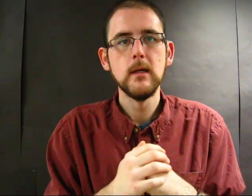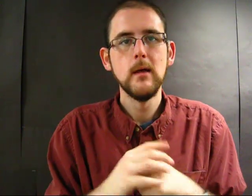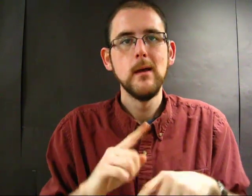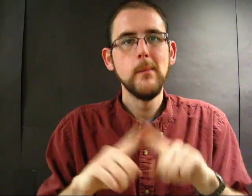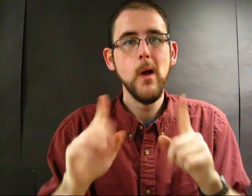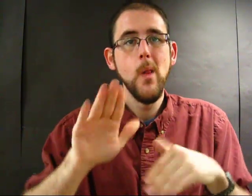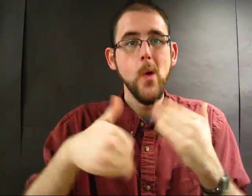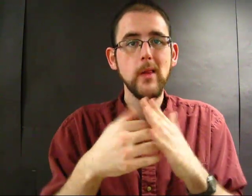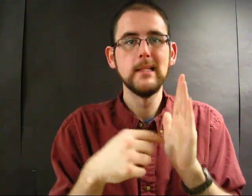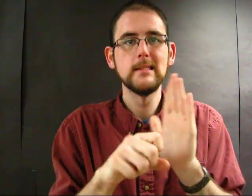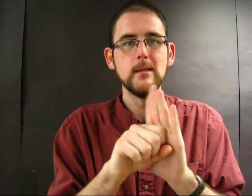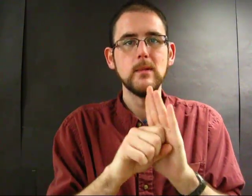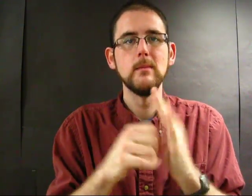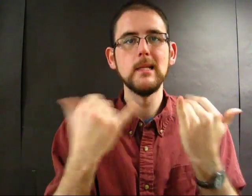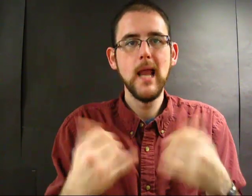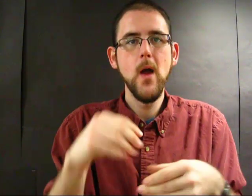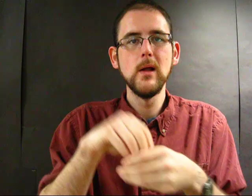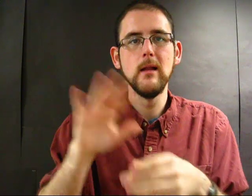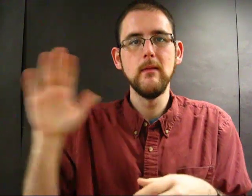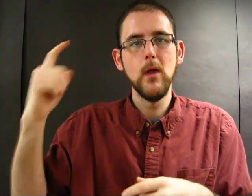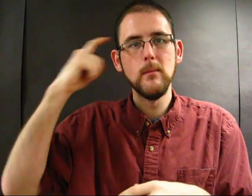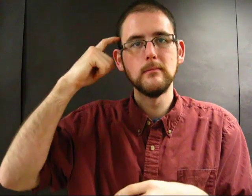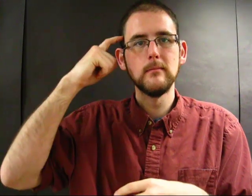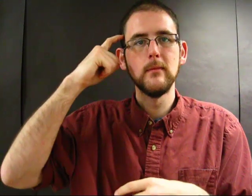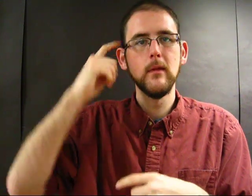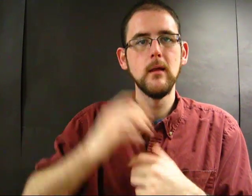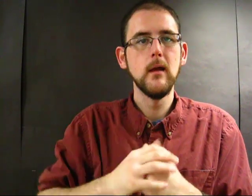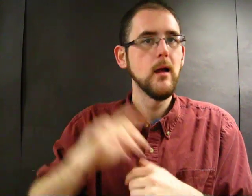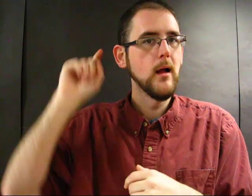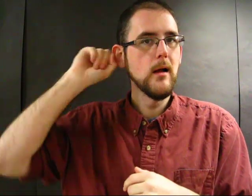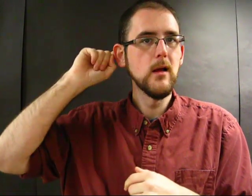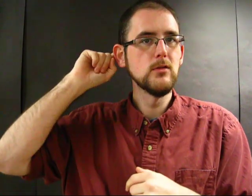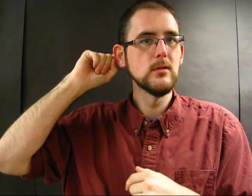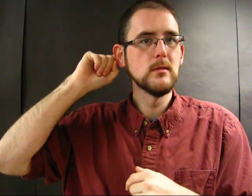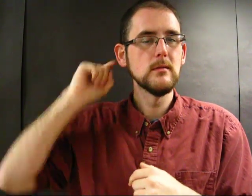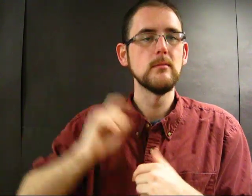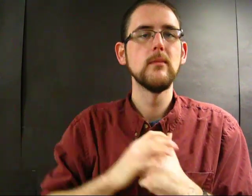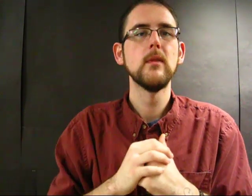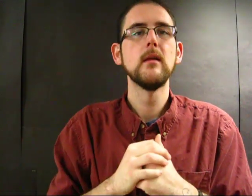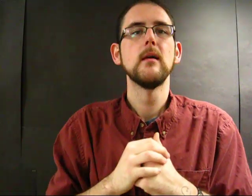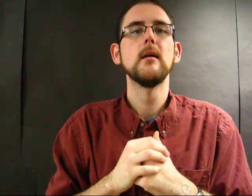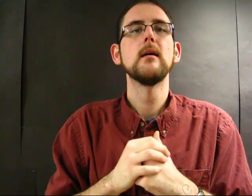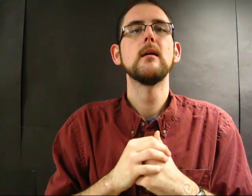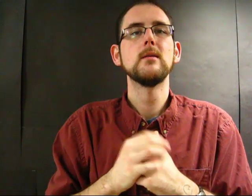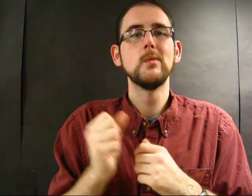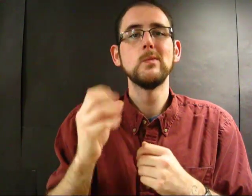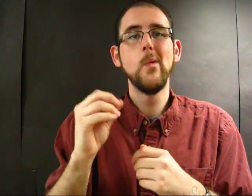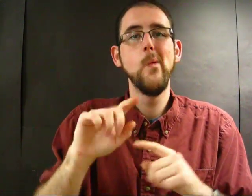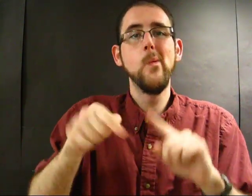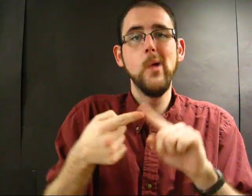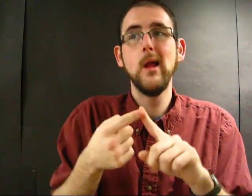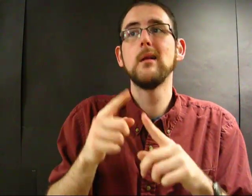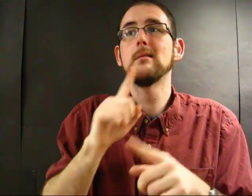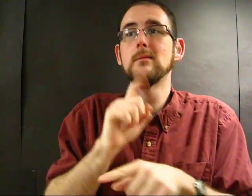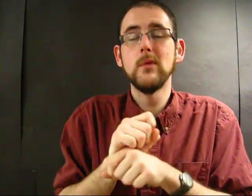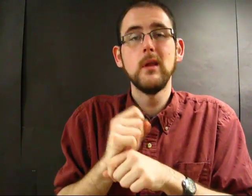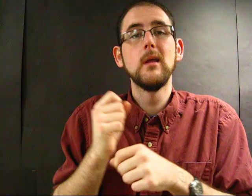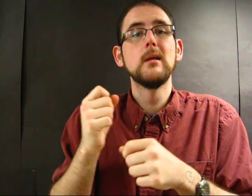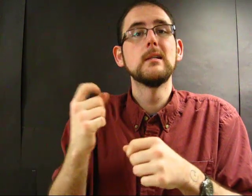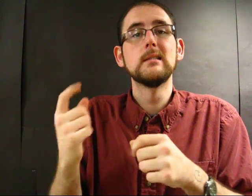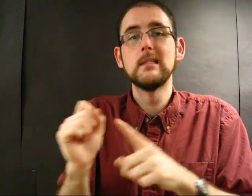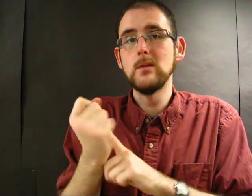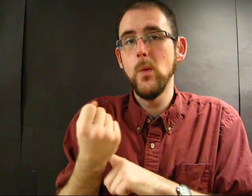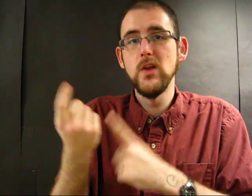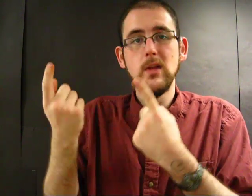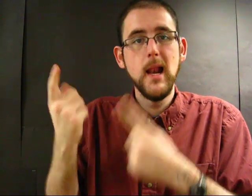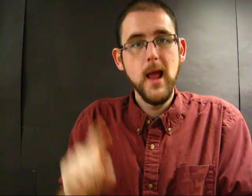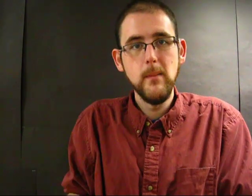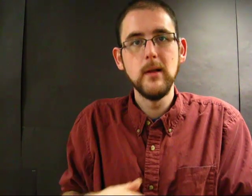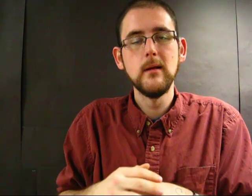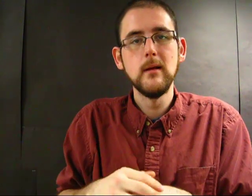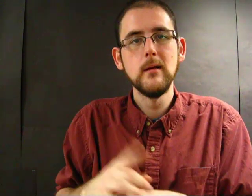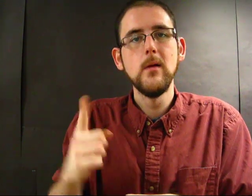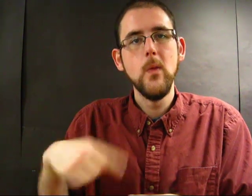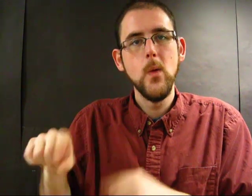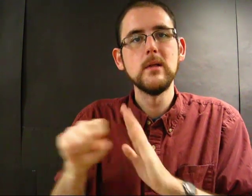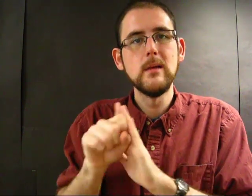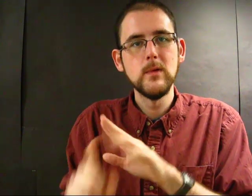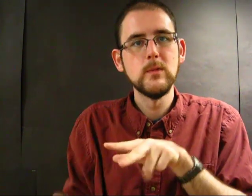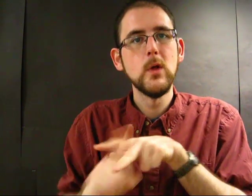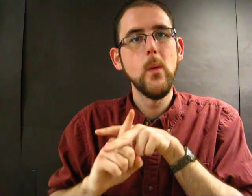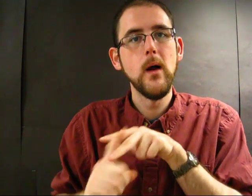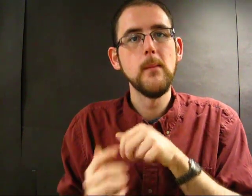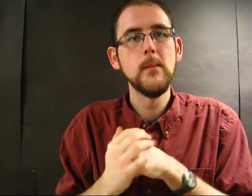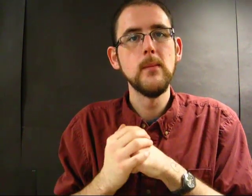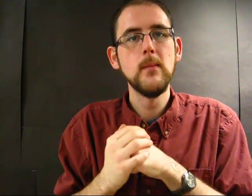But the symptoms were now in their consciousness, so whenever something happened, those symptoms began to show up.